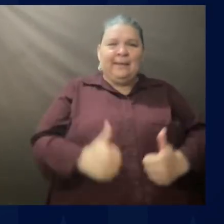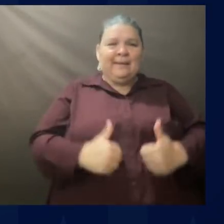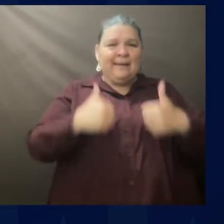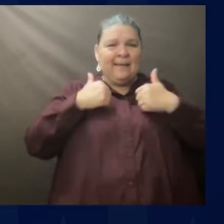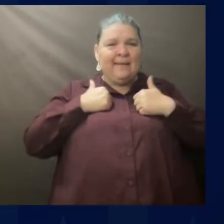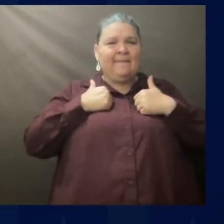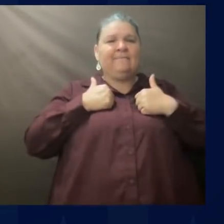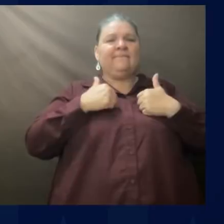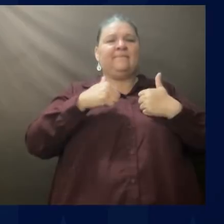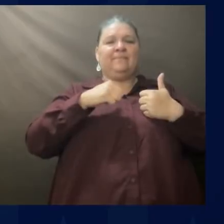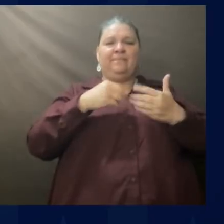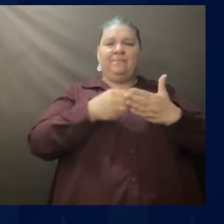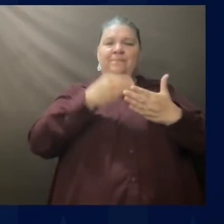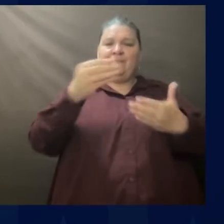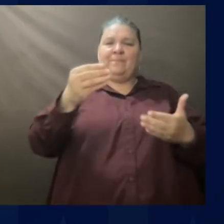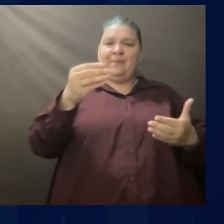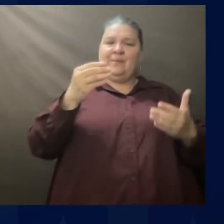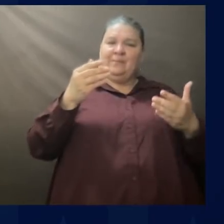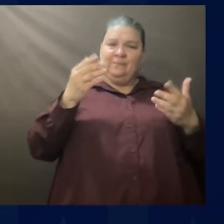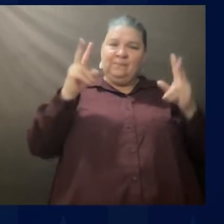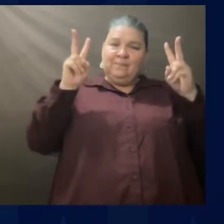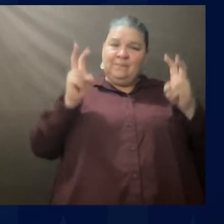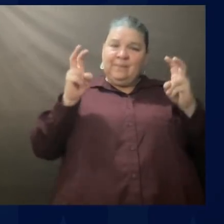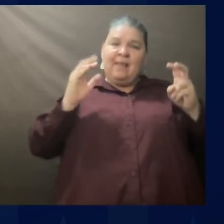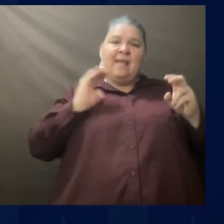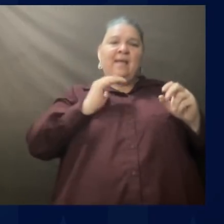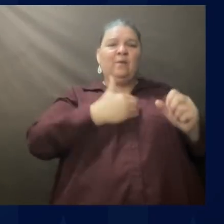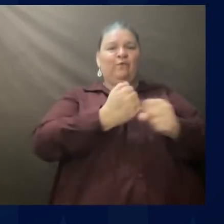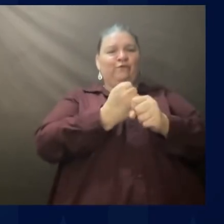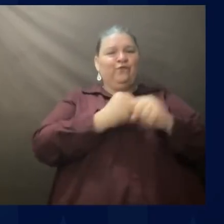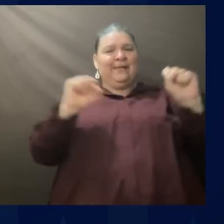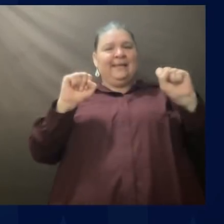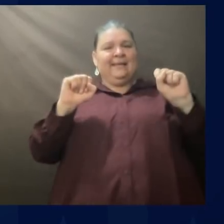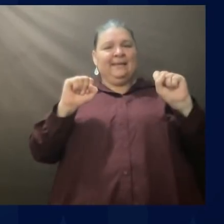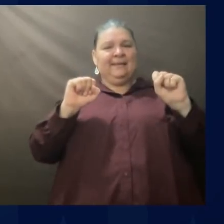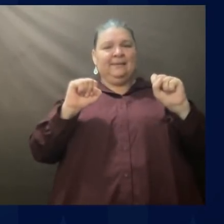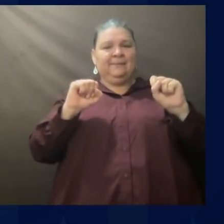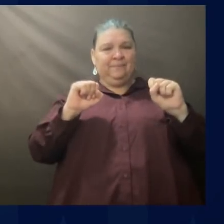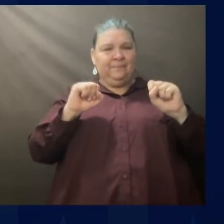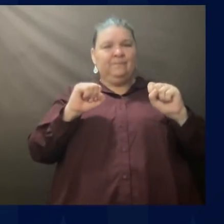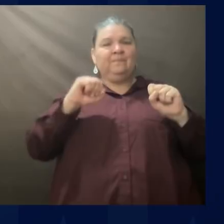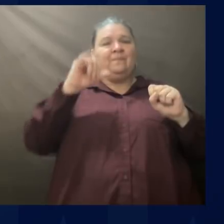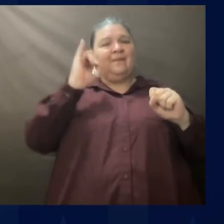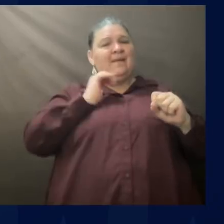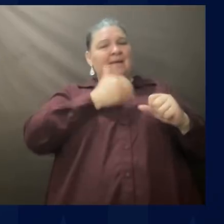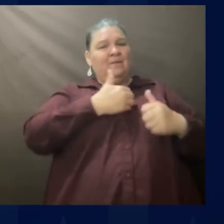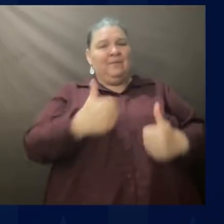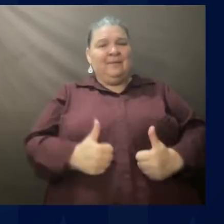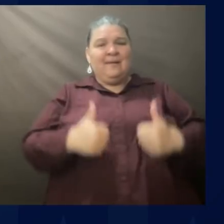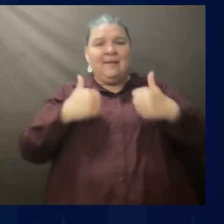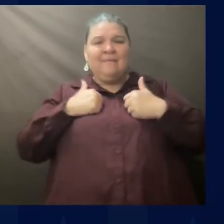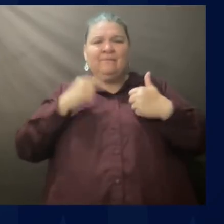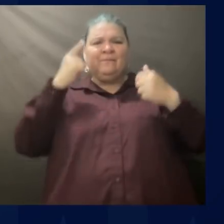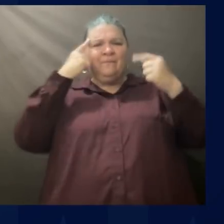And so, with our lives, we must always live up to their example -- putting service before self;